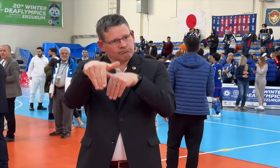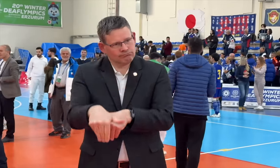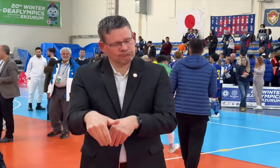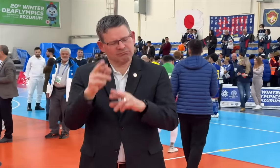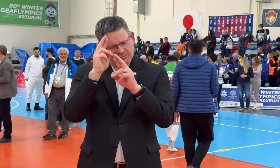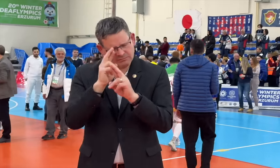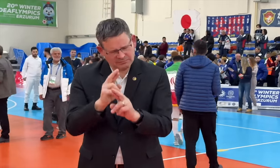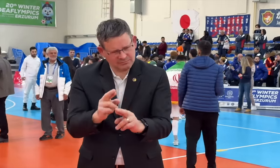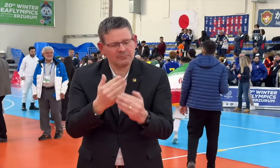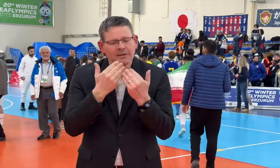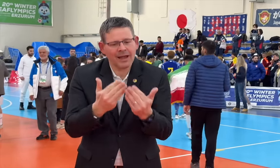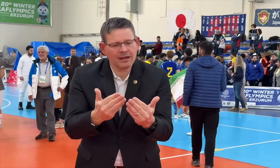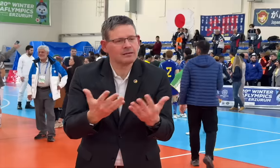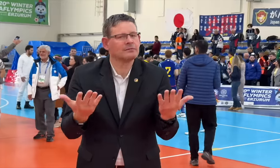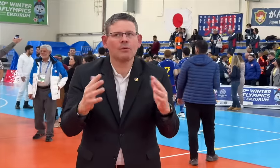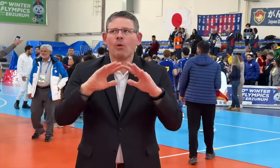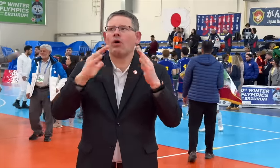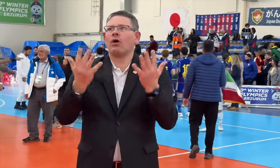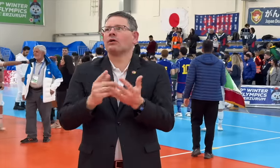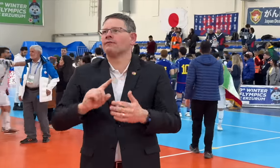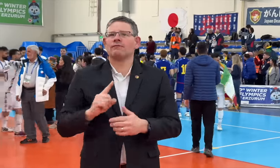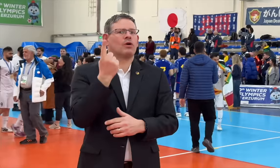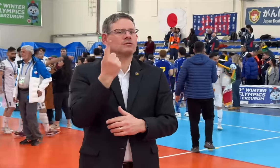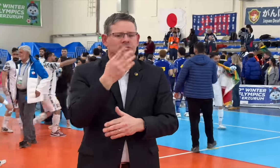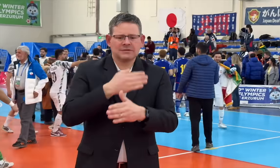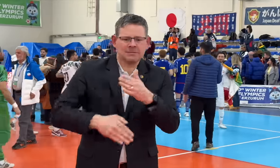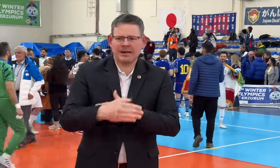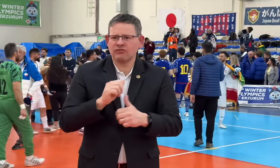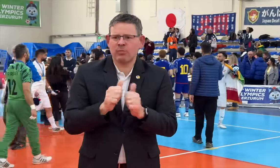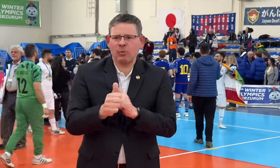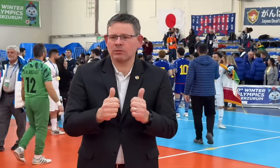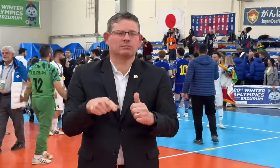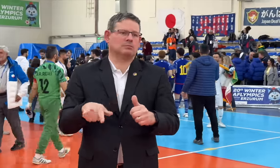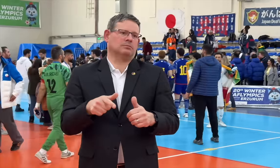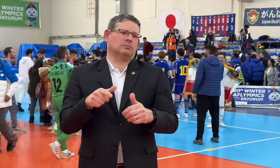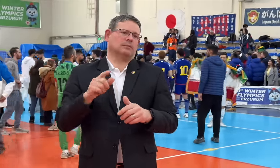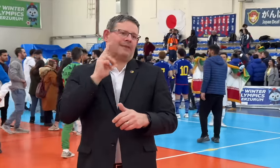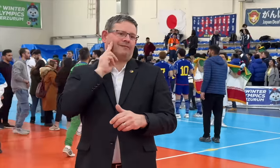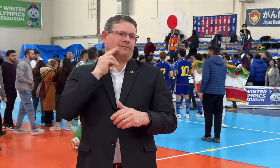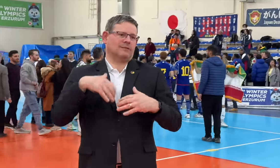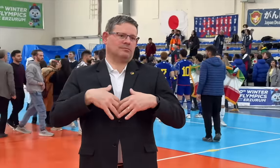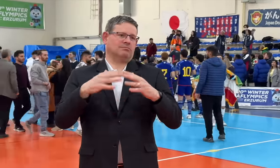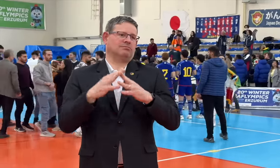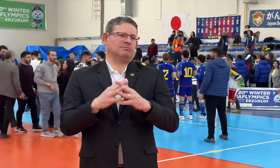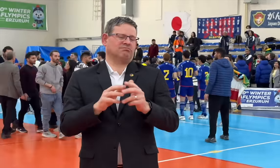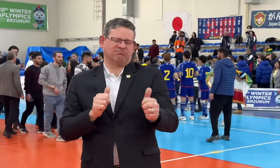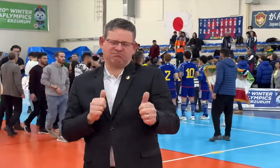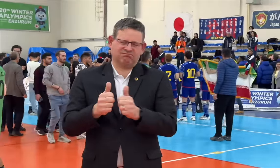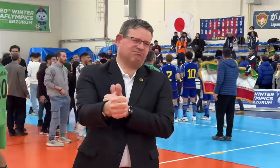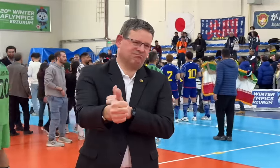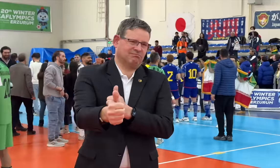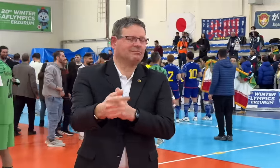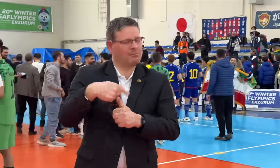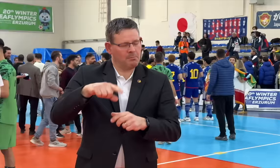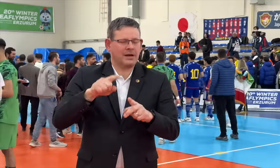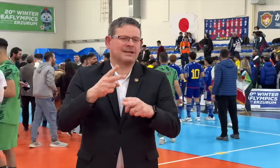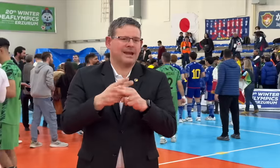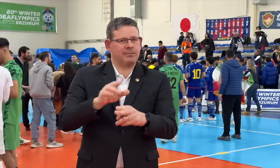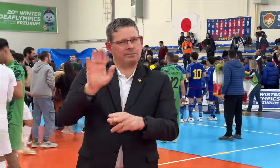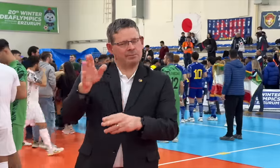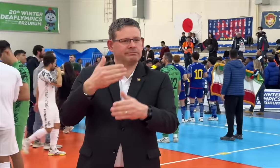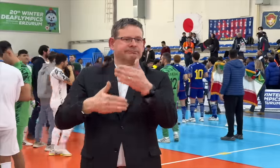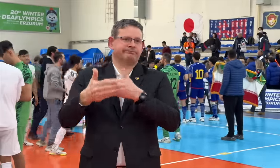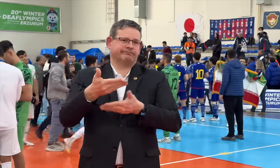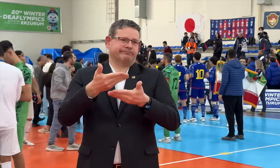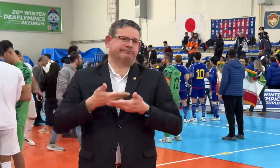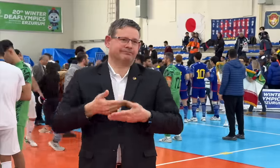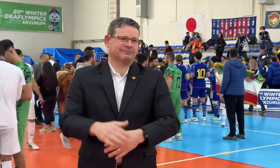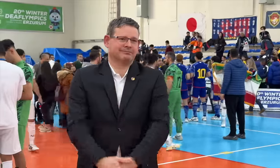founded CISS (now ICSD).